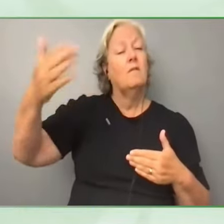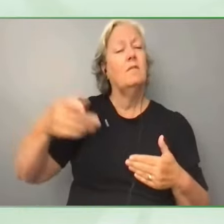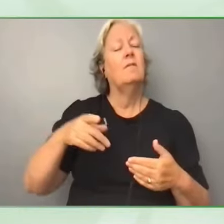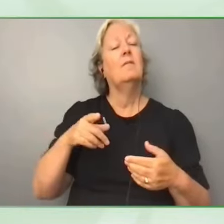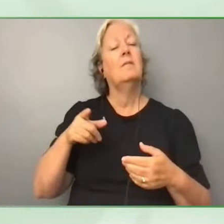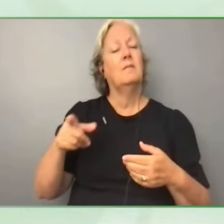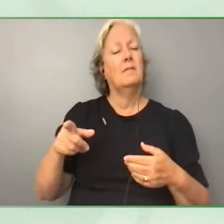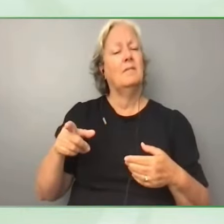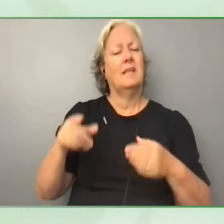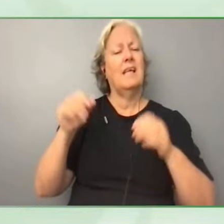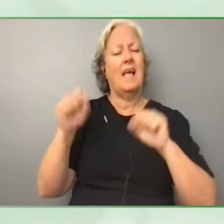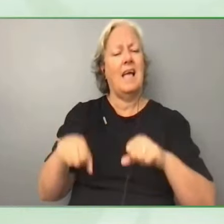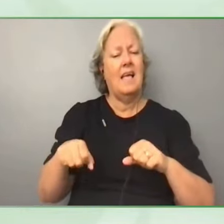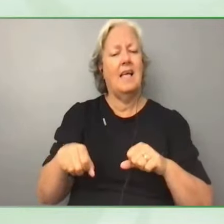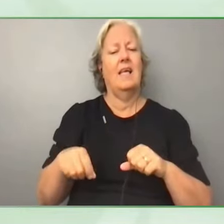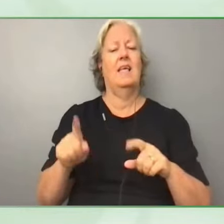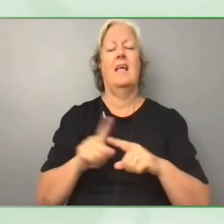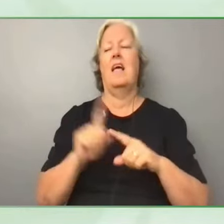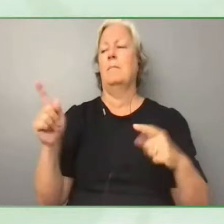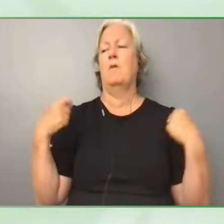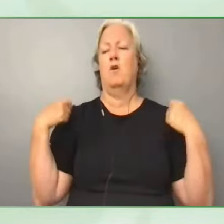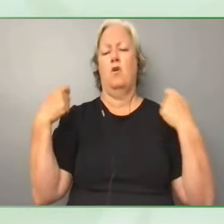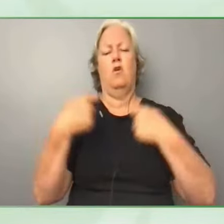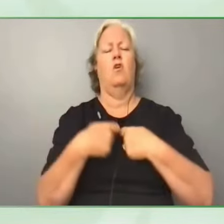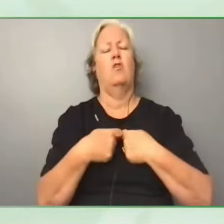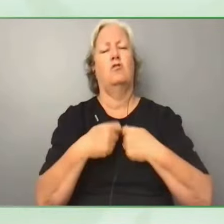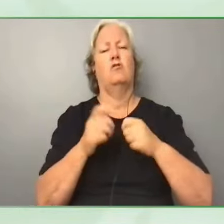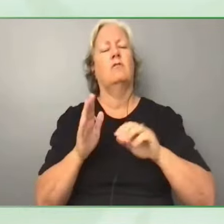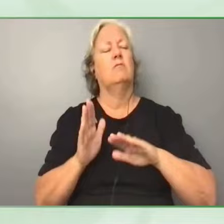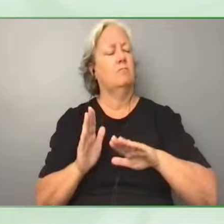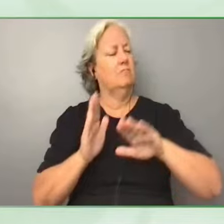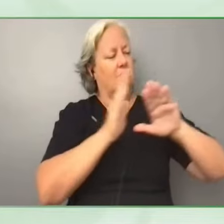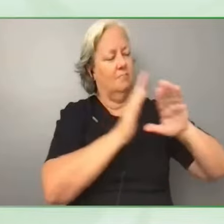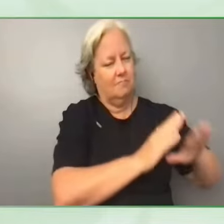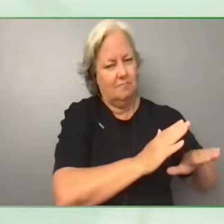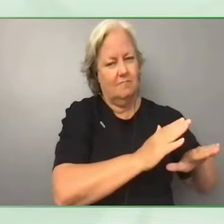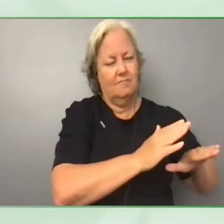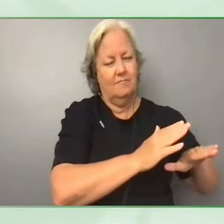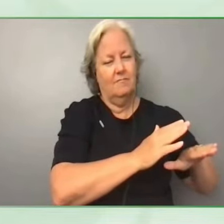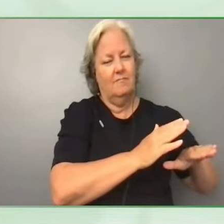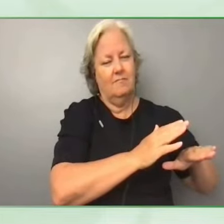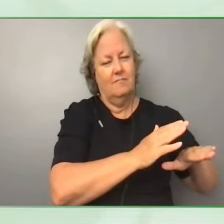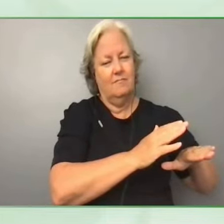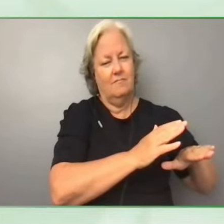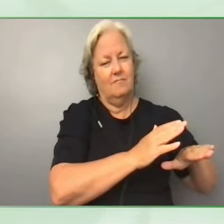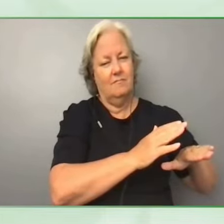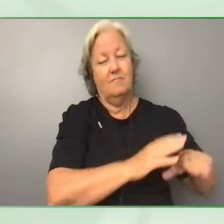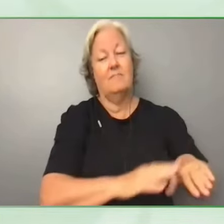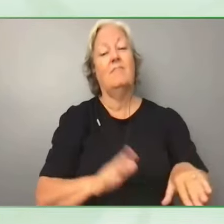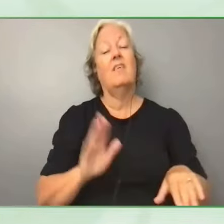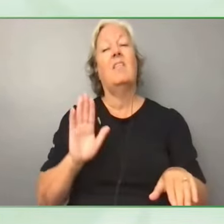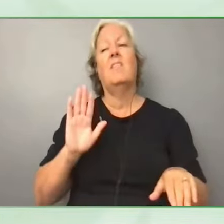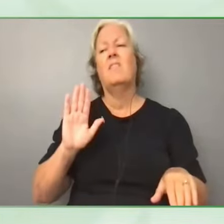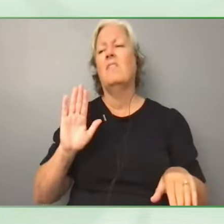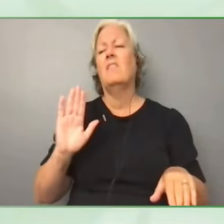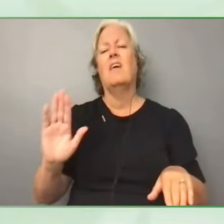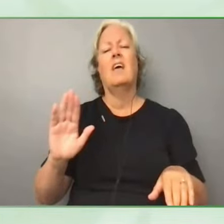jacket and move their son to someone else that will take care of